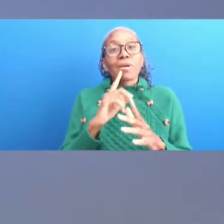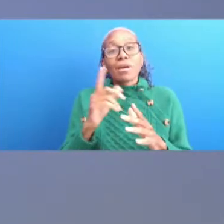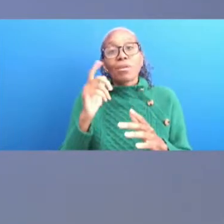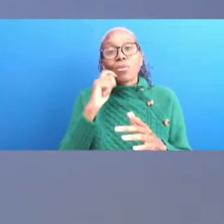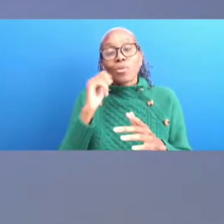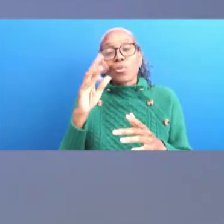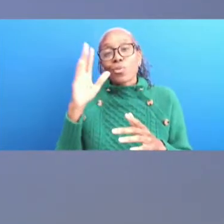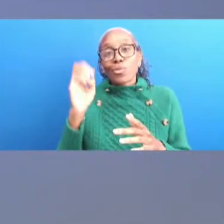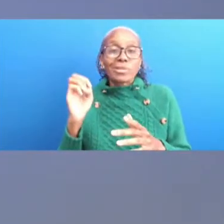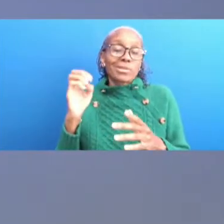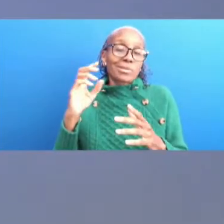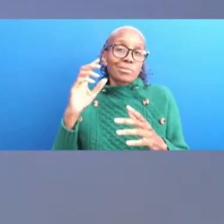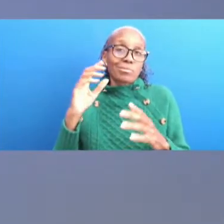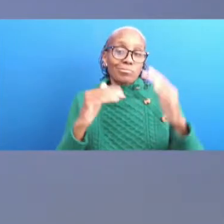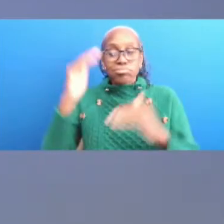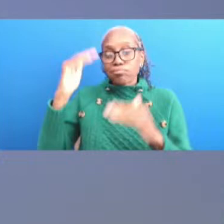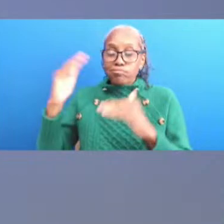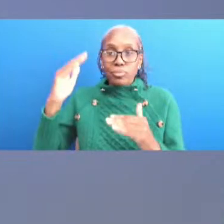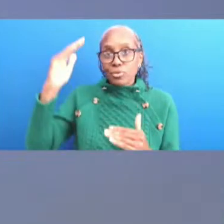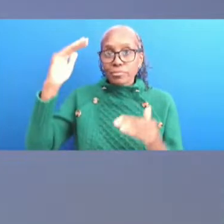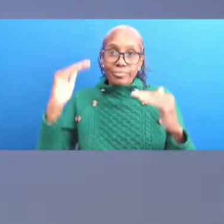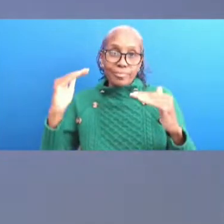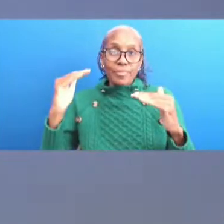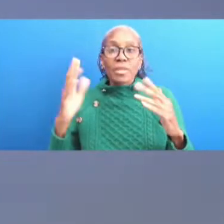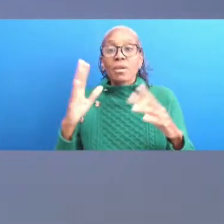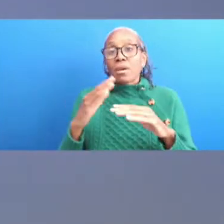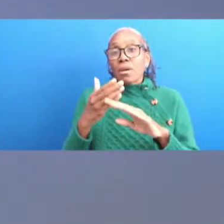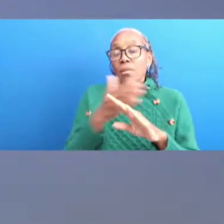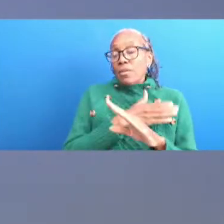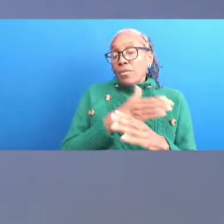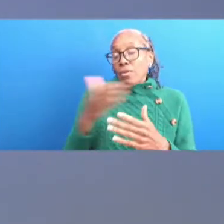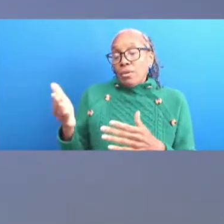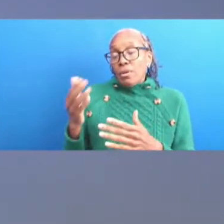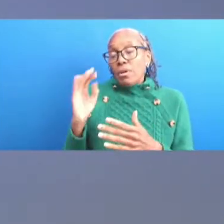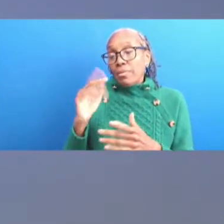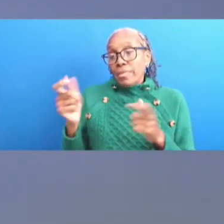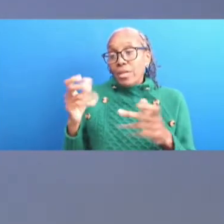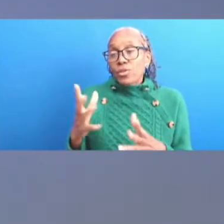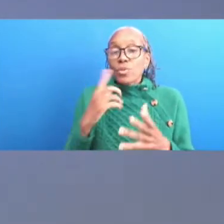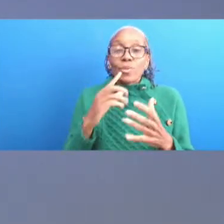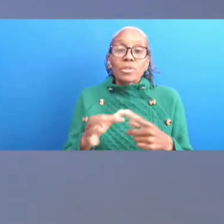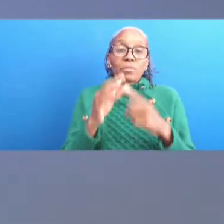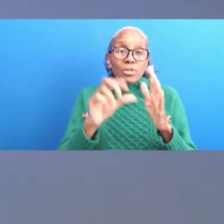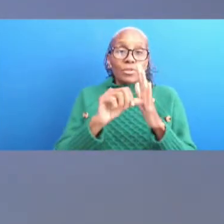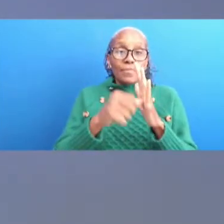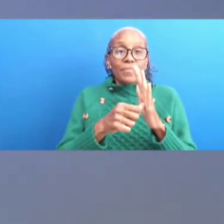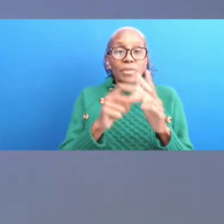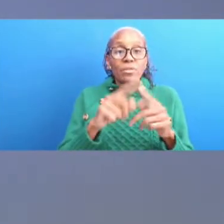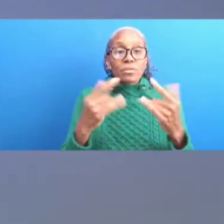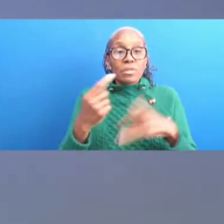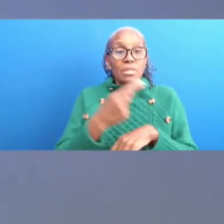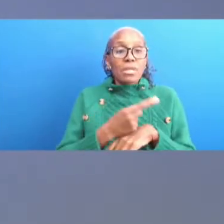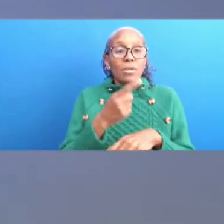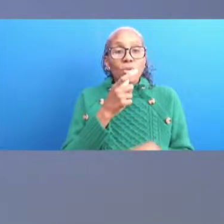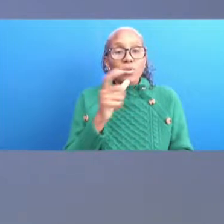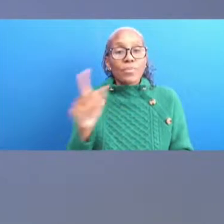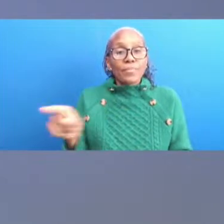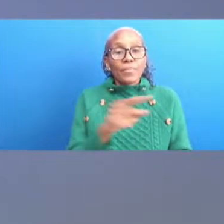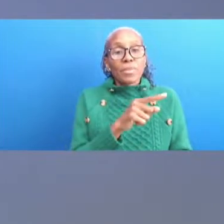DEVELOPMENT AND REDUCING RACIAL DISPARITIES.